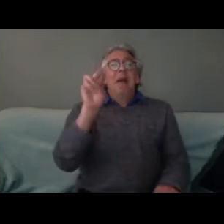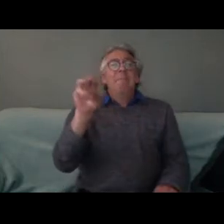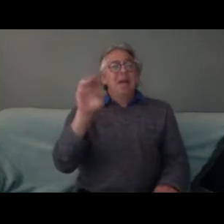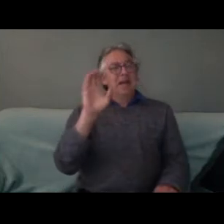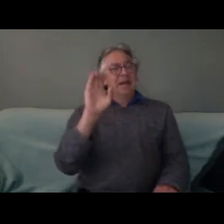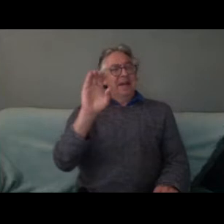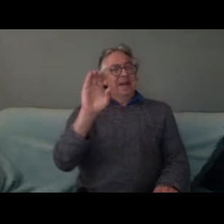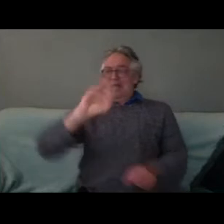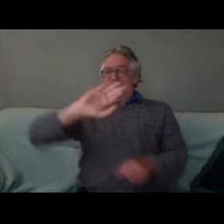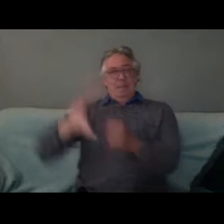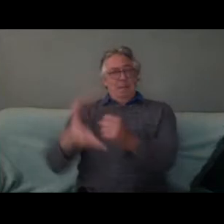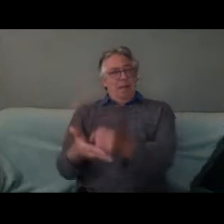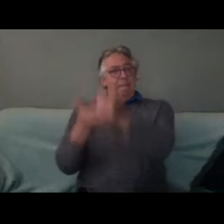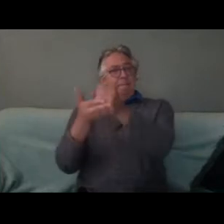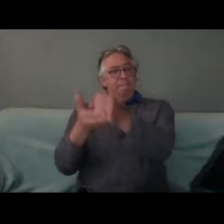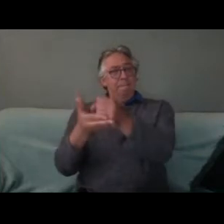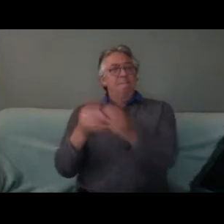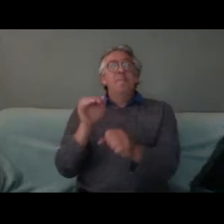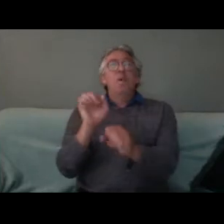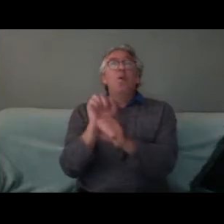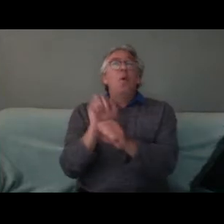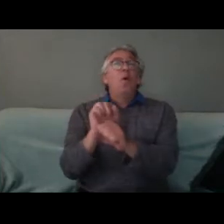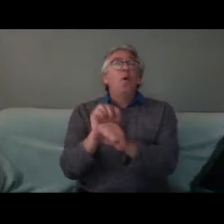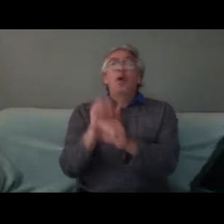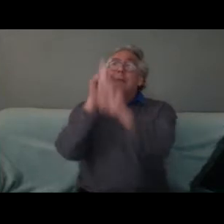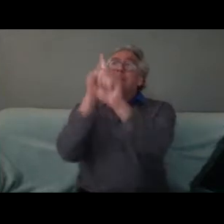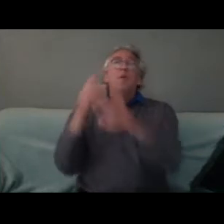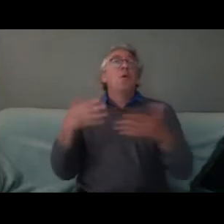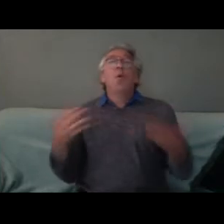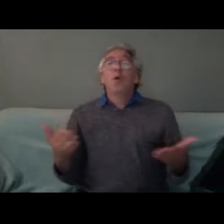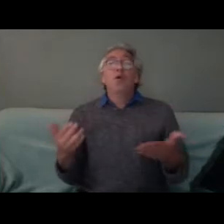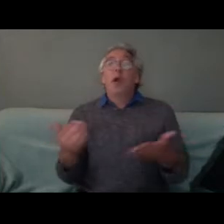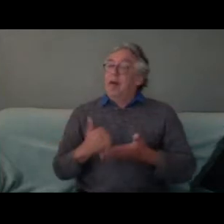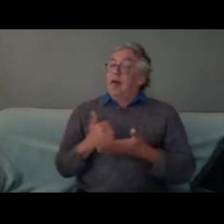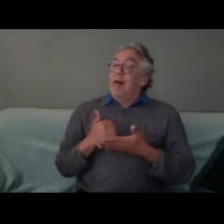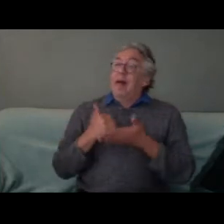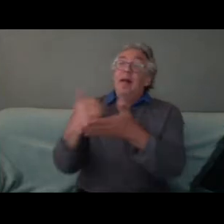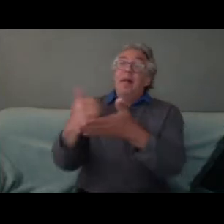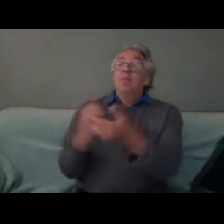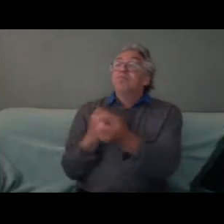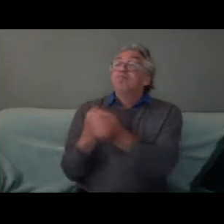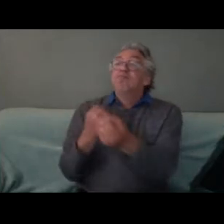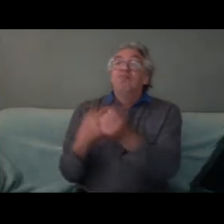to ensure and support people with disabilities around the world.